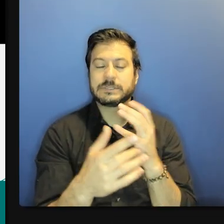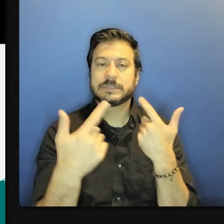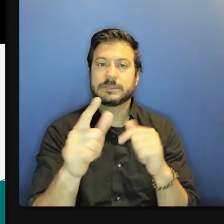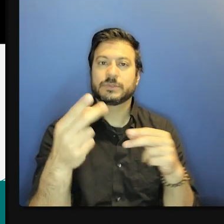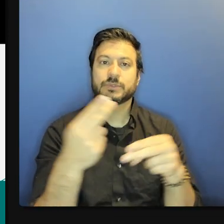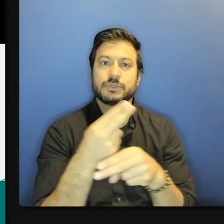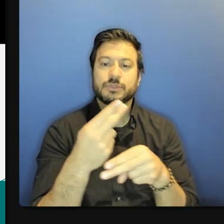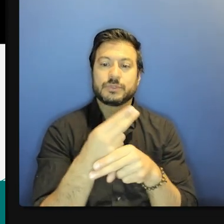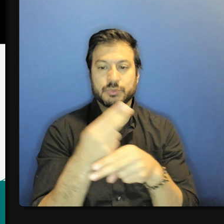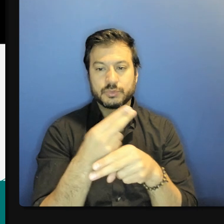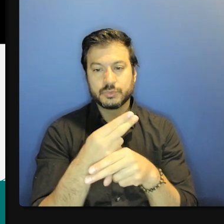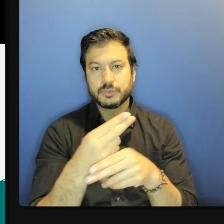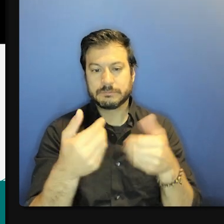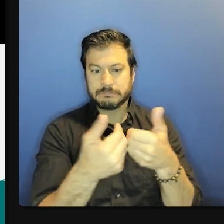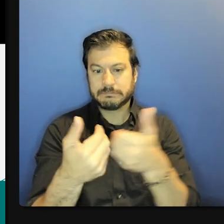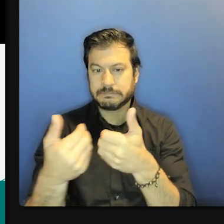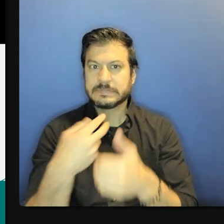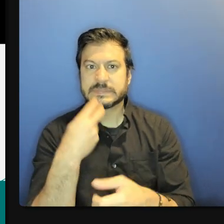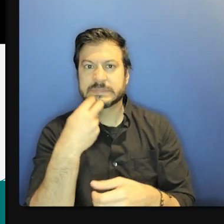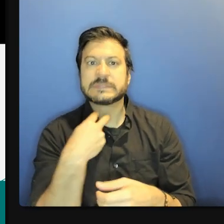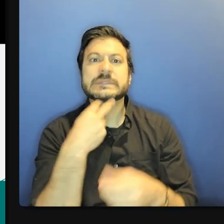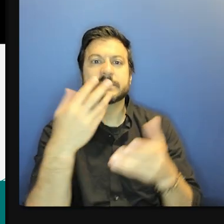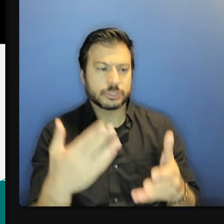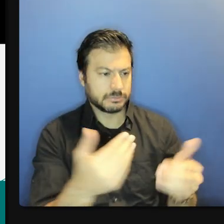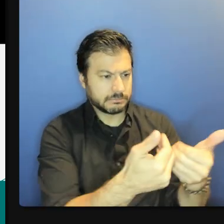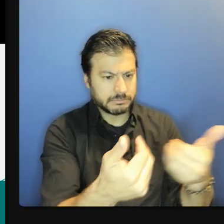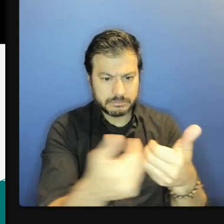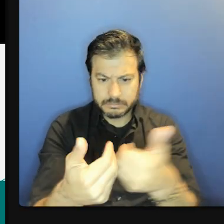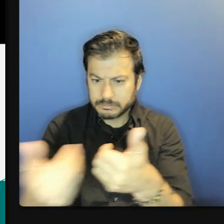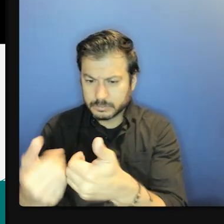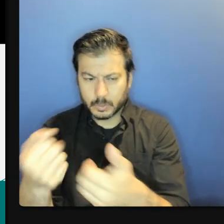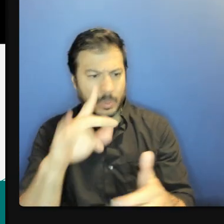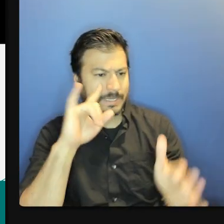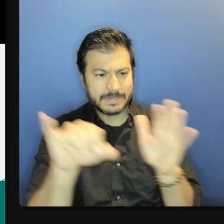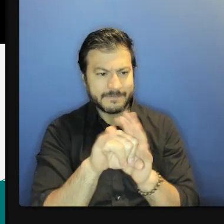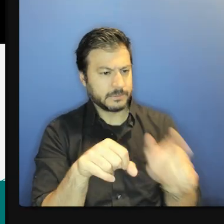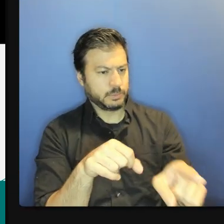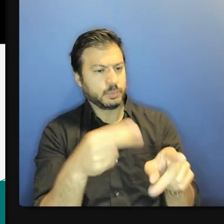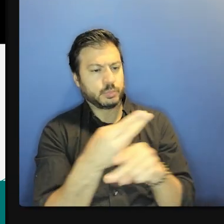lets you leverage diarization to separate speakers in a conversation or identify a user